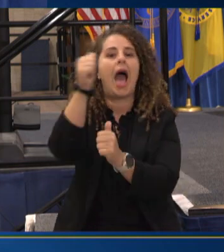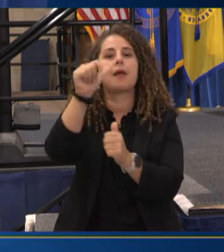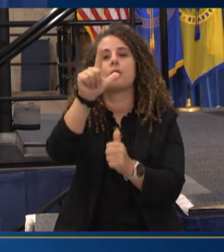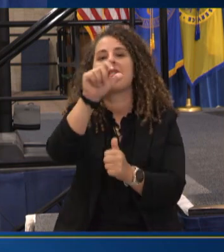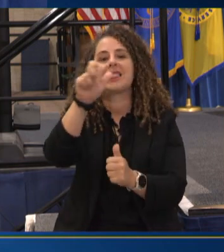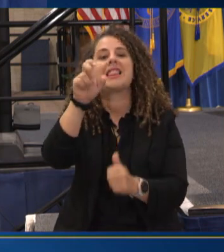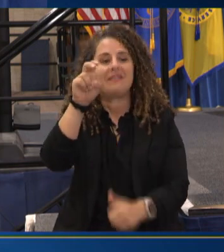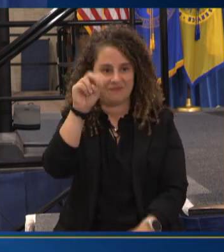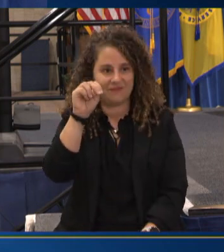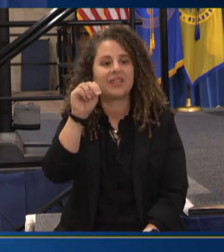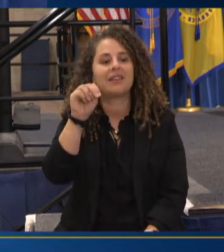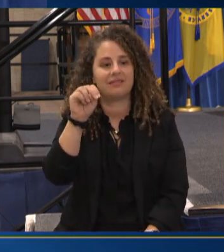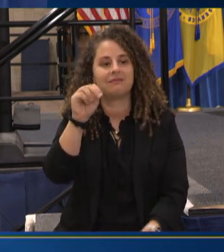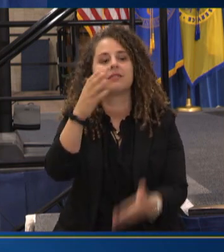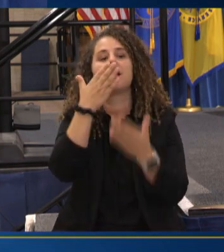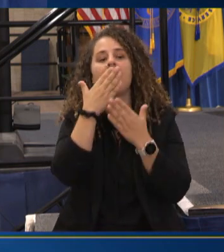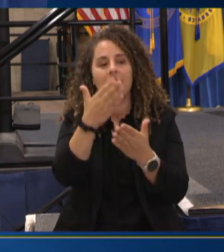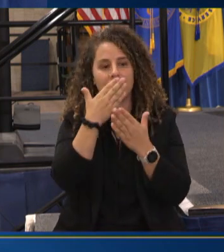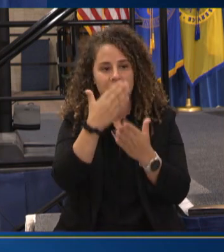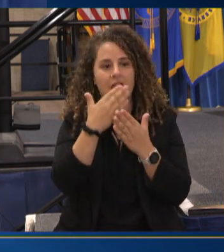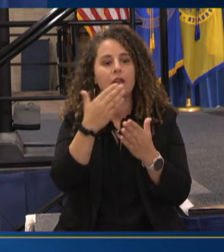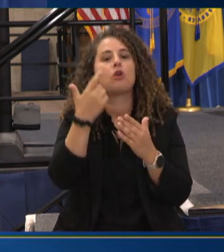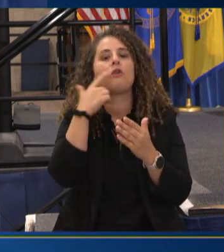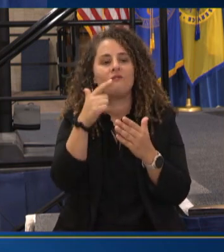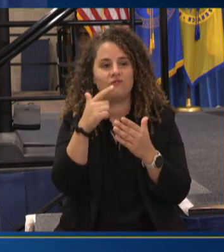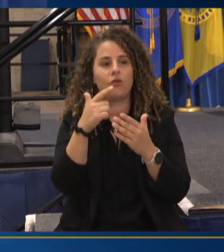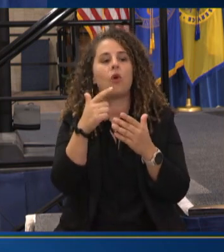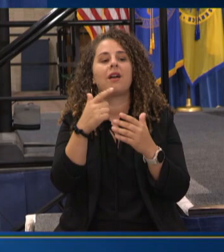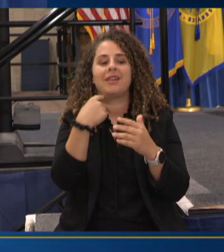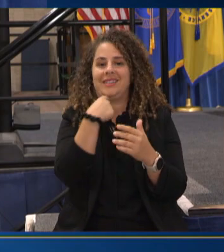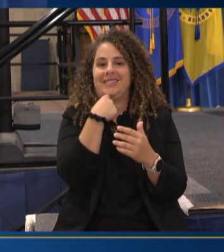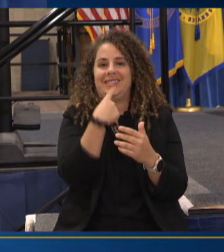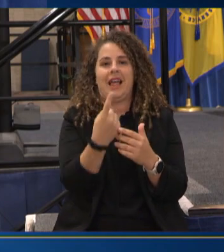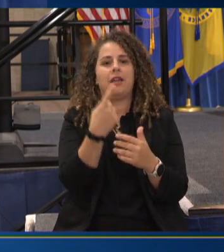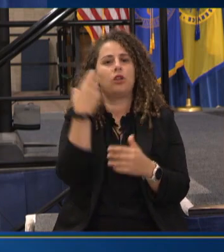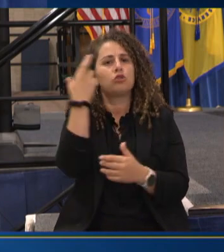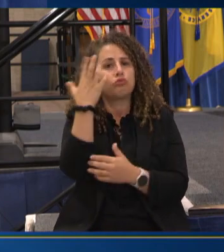Thank you so much for really framing the reason why we are here, the charge for us